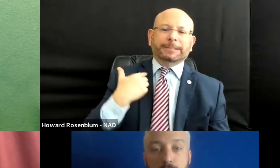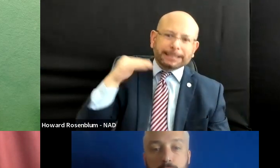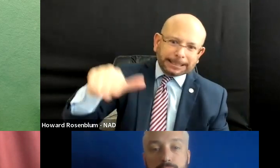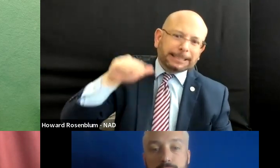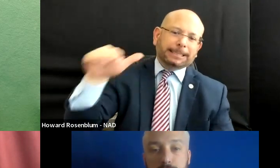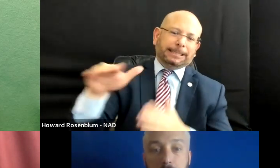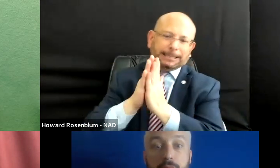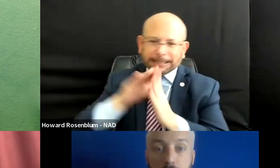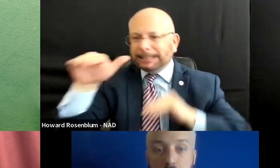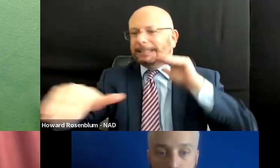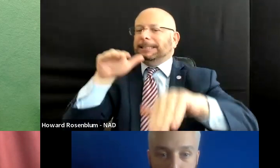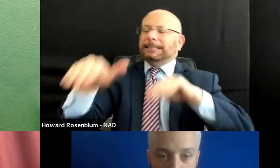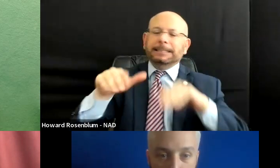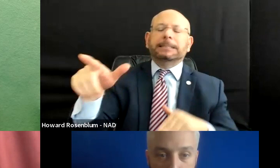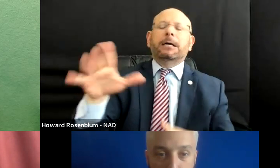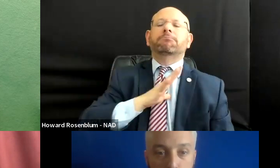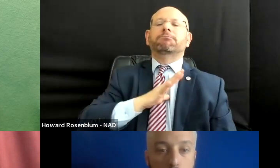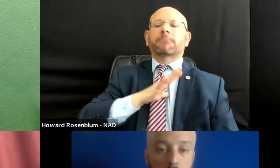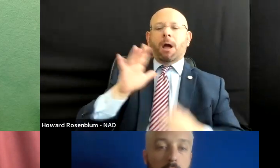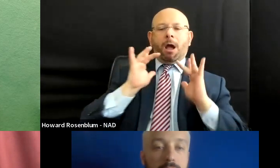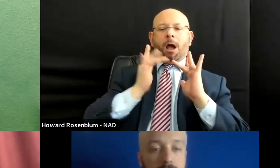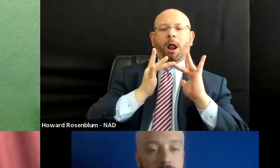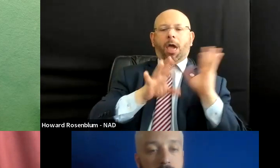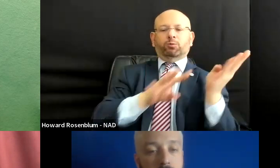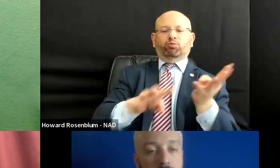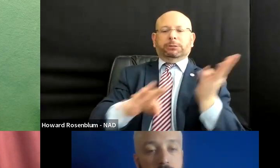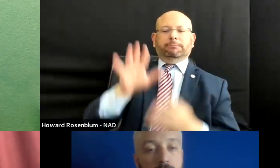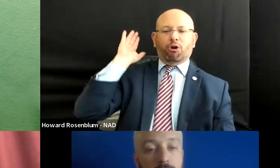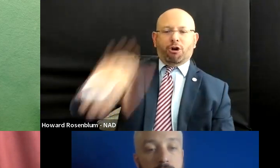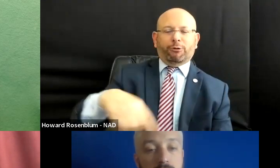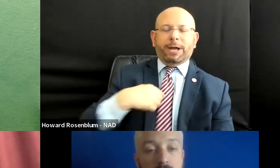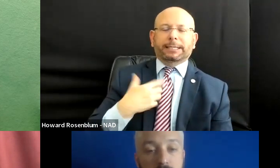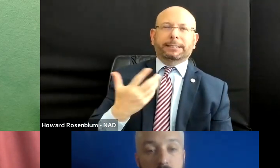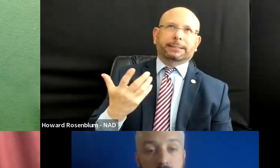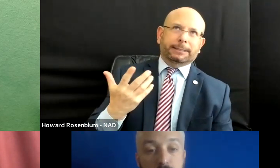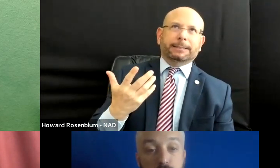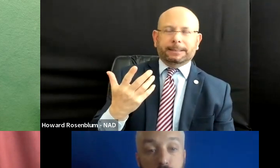and people were so hesitant to the idea and there was no law in place so there was no way to sigh them. They would have